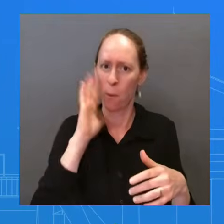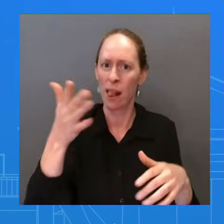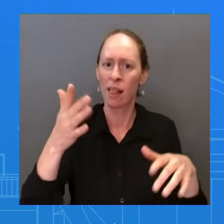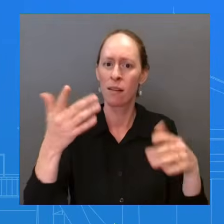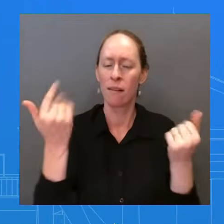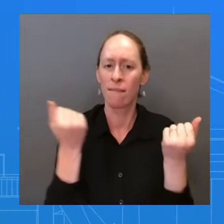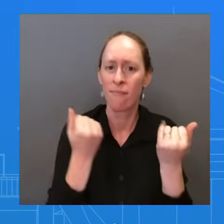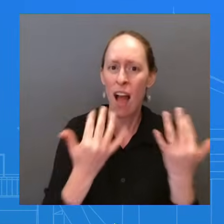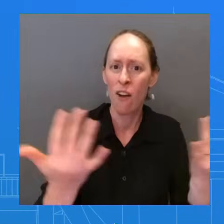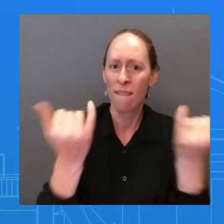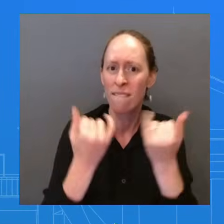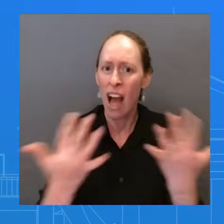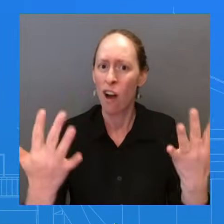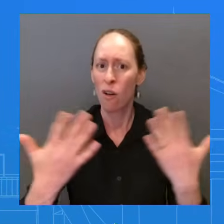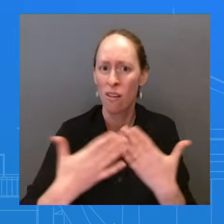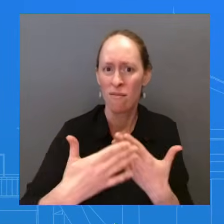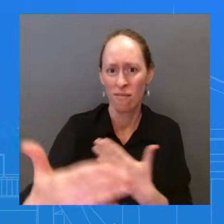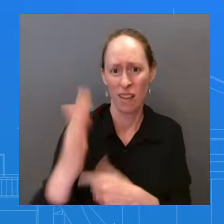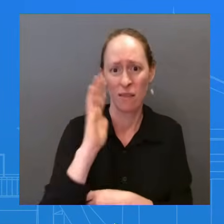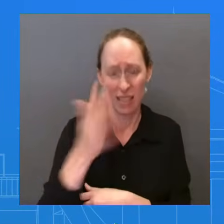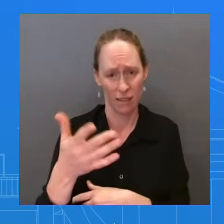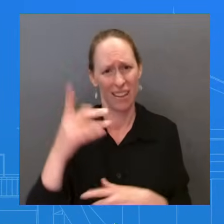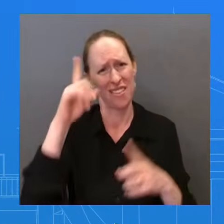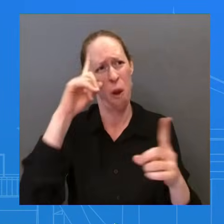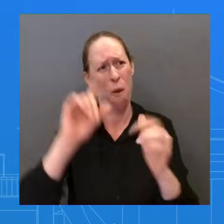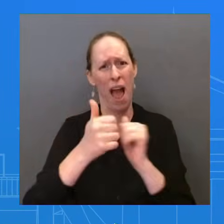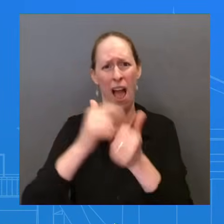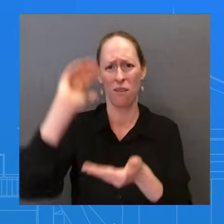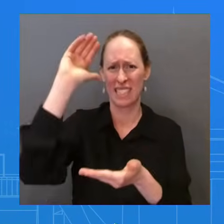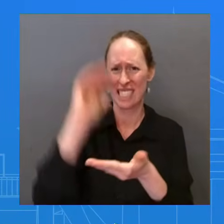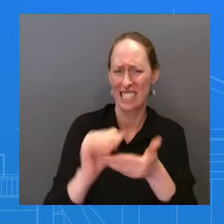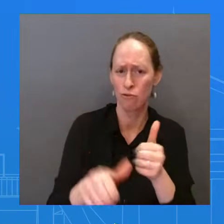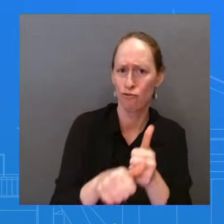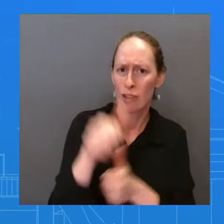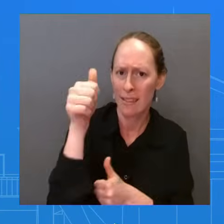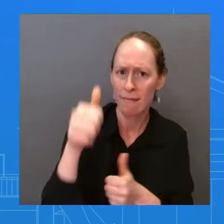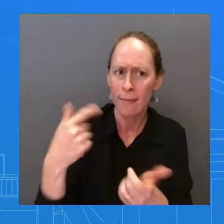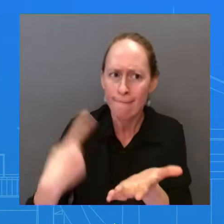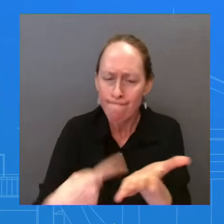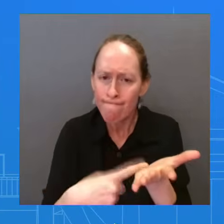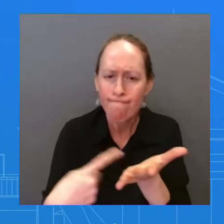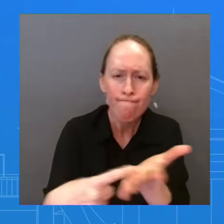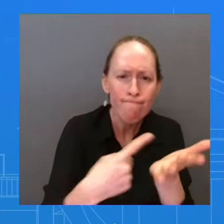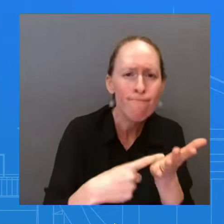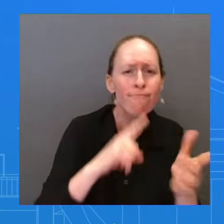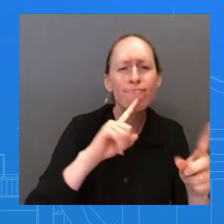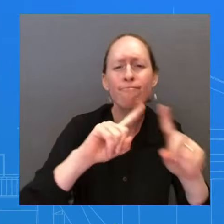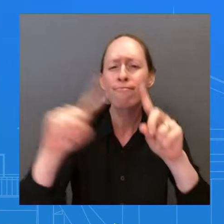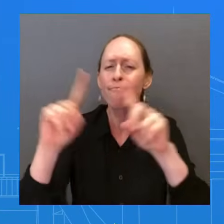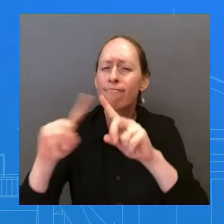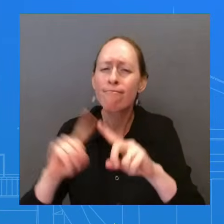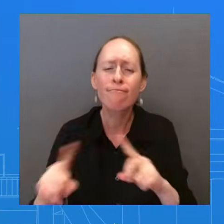discussed ongoing preparations for these extreme weather events, response plans for when they occur,